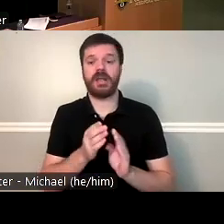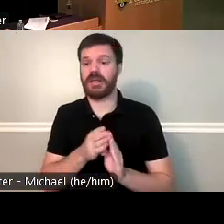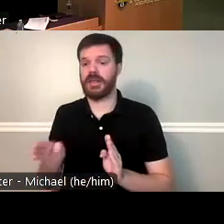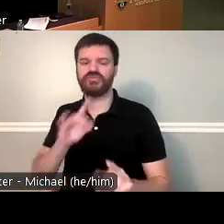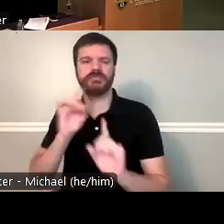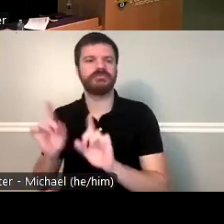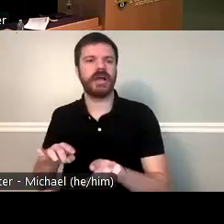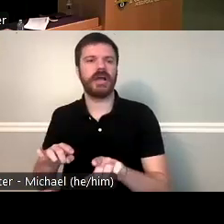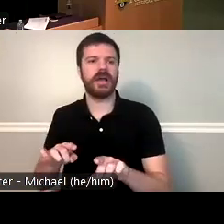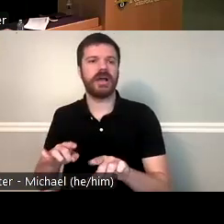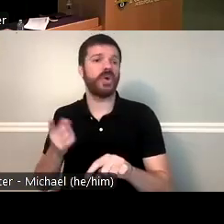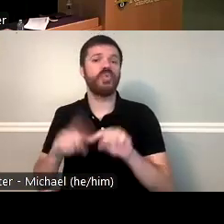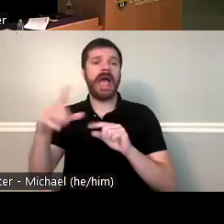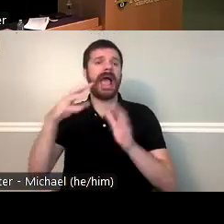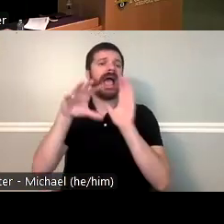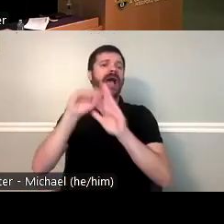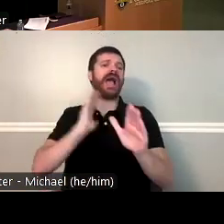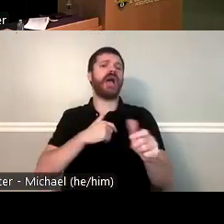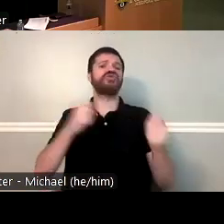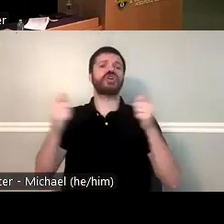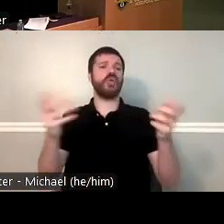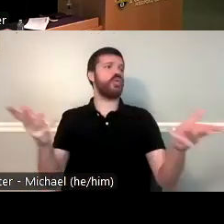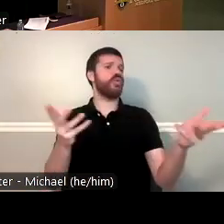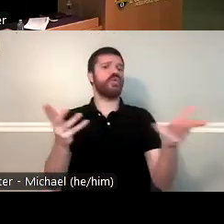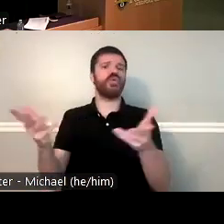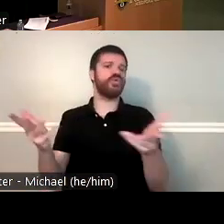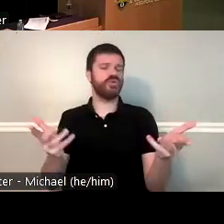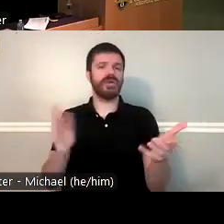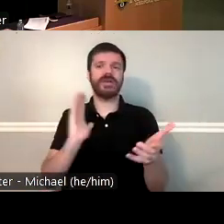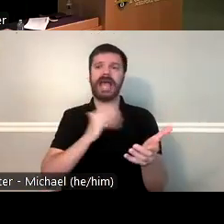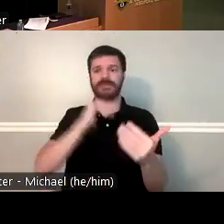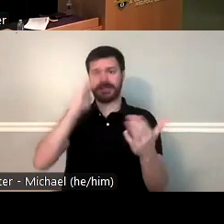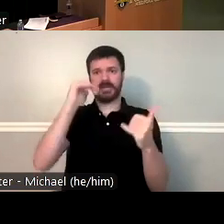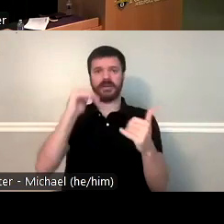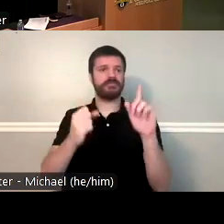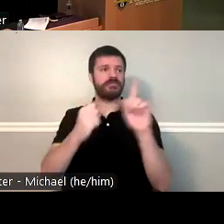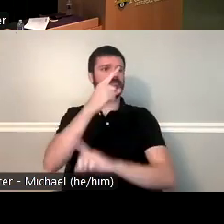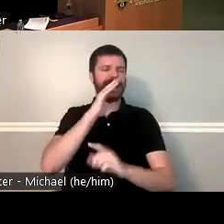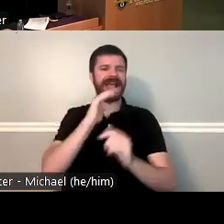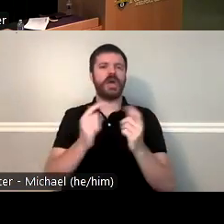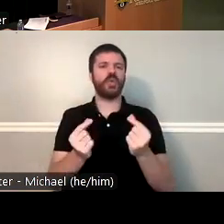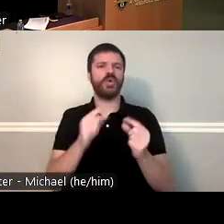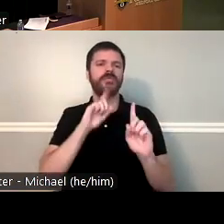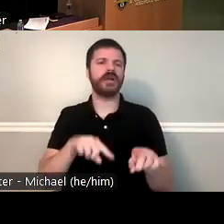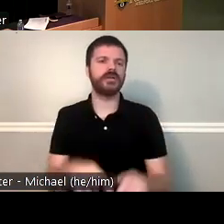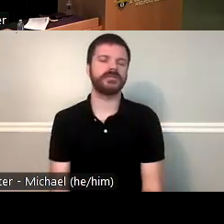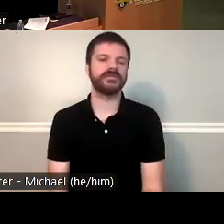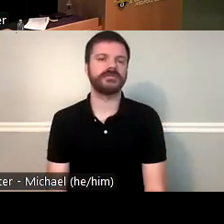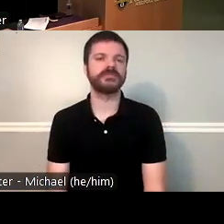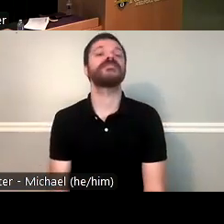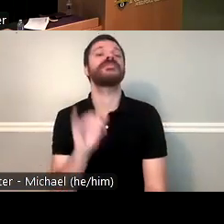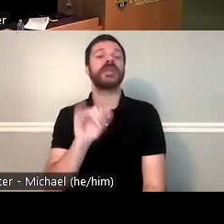beyond our control or out of uh expectations and so I was drawn to the work on resilience